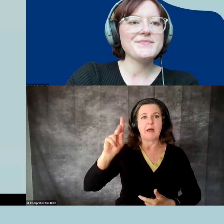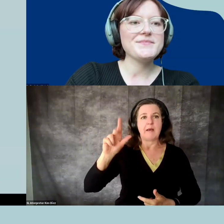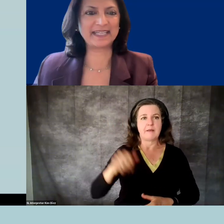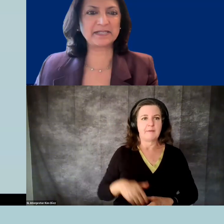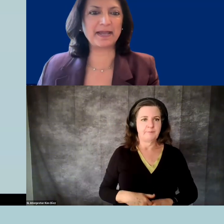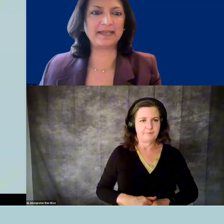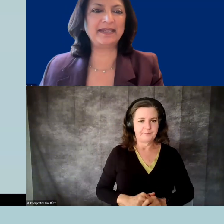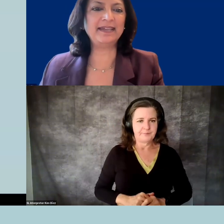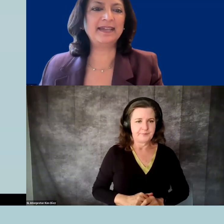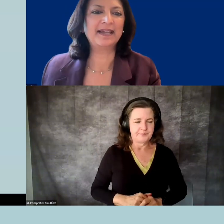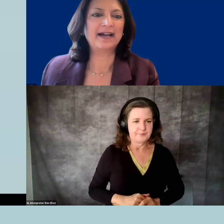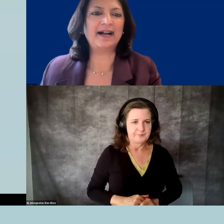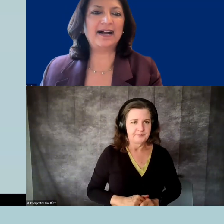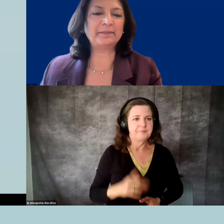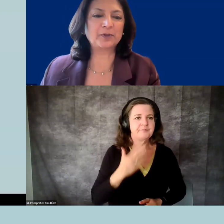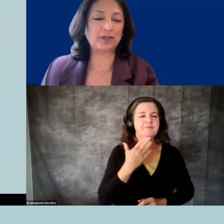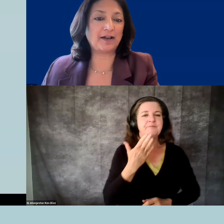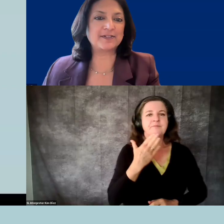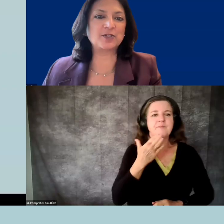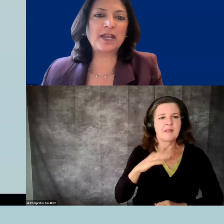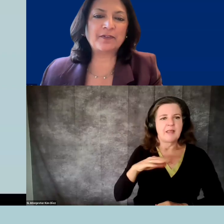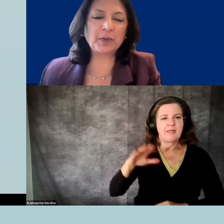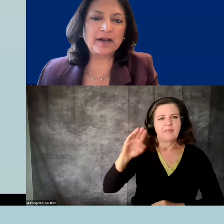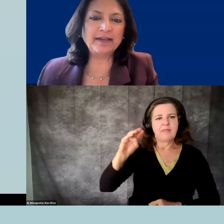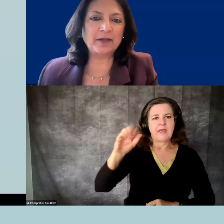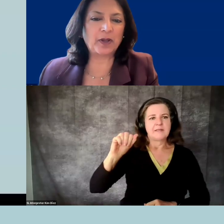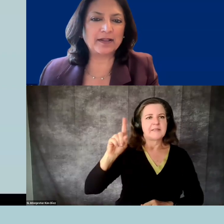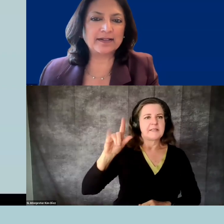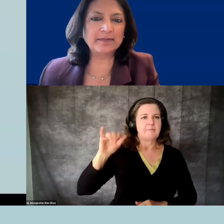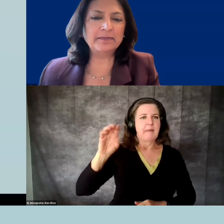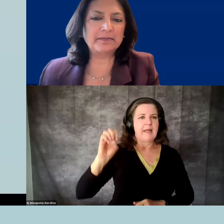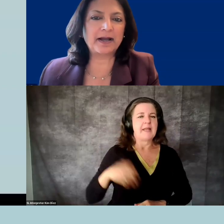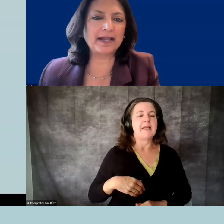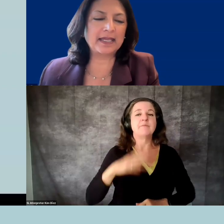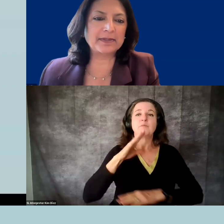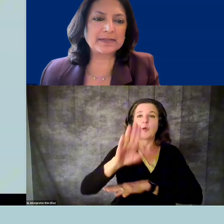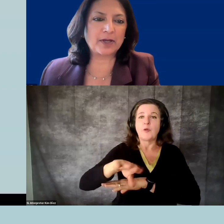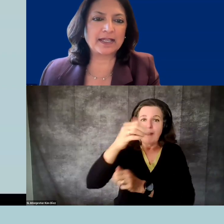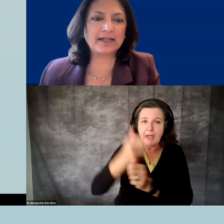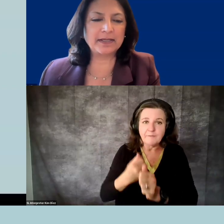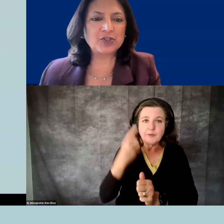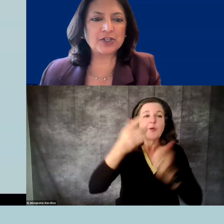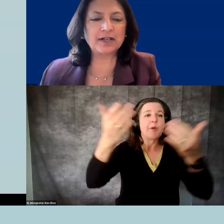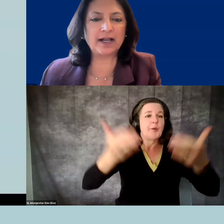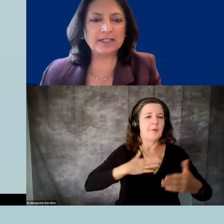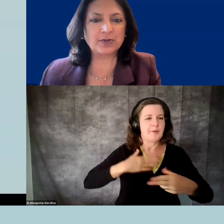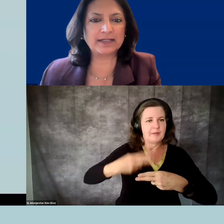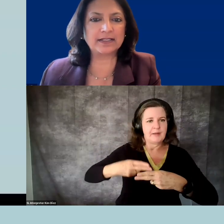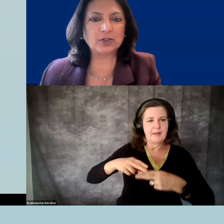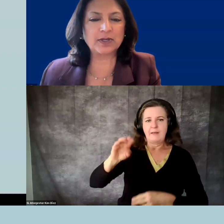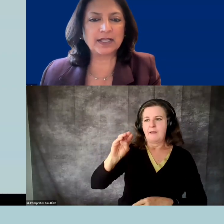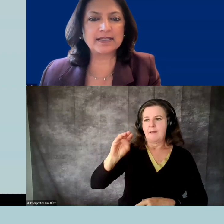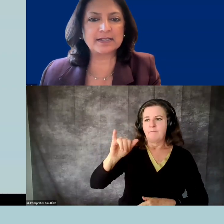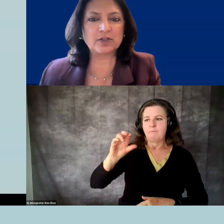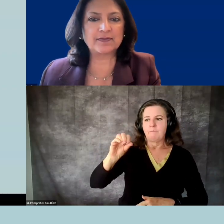Thanks, Maddie. Good afternoon, everyone, and welcome. My name is Monica Mitra. I direct the Lurie Institute